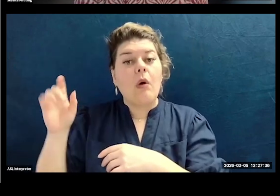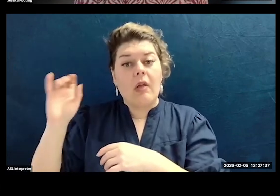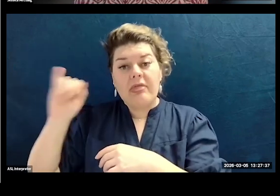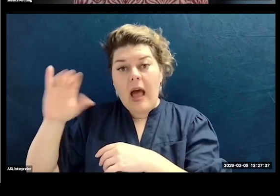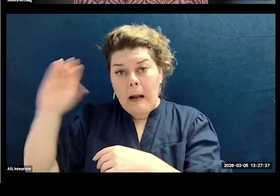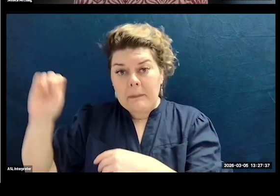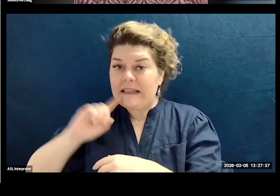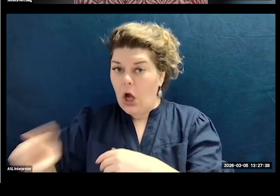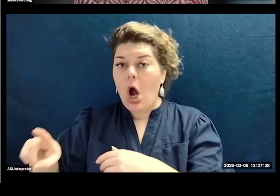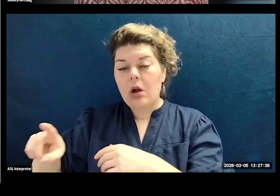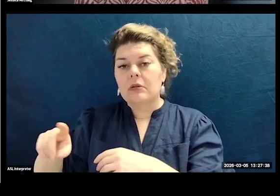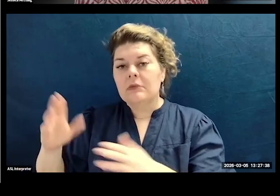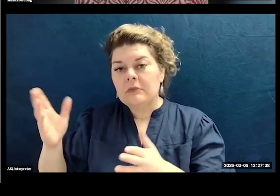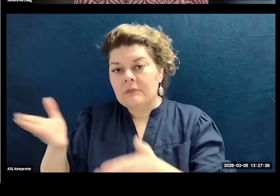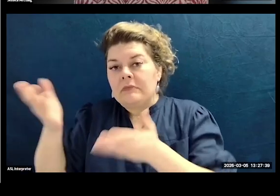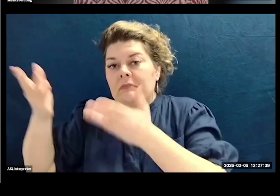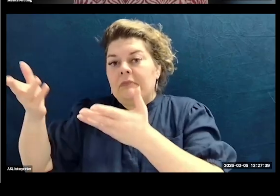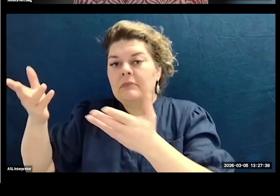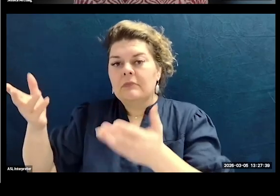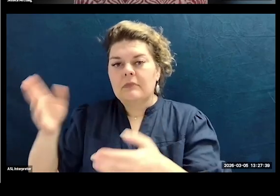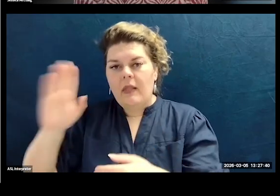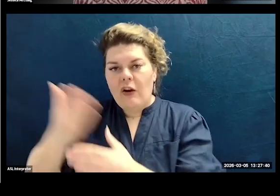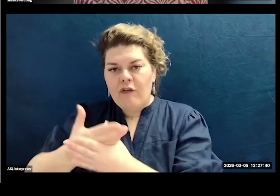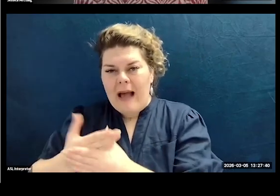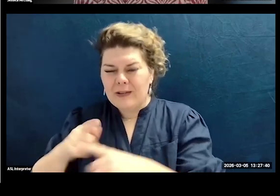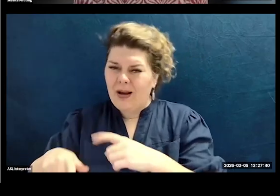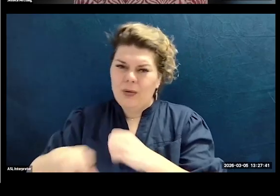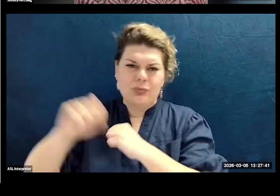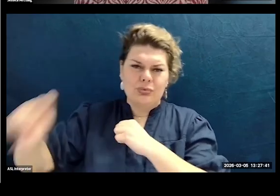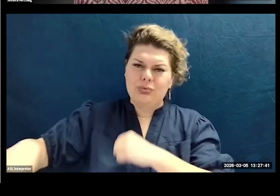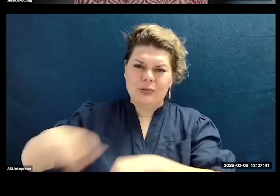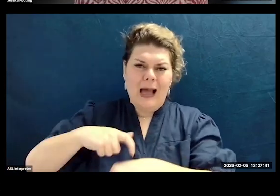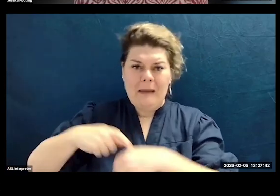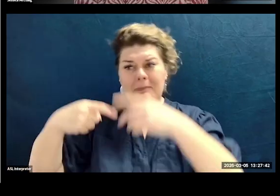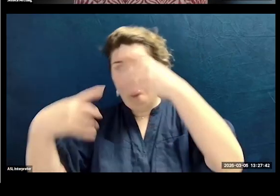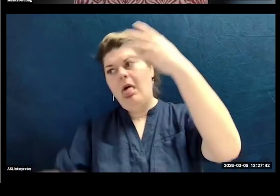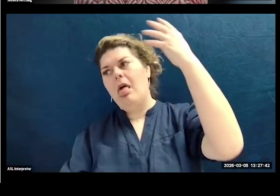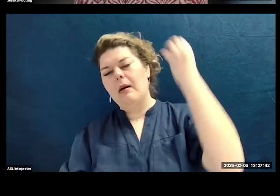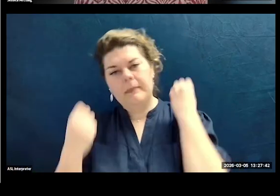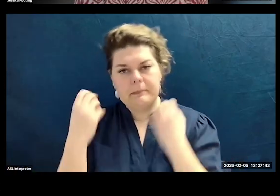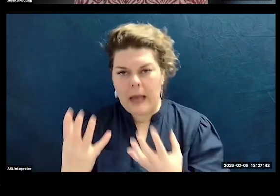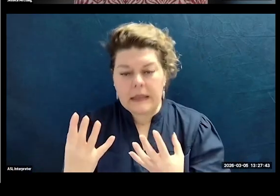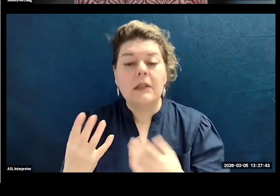and obviously they have a lot of them, so it's taking time. But as they replace the files that are available with more accessible versions,